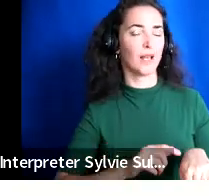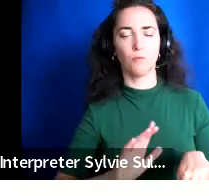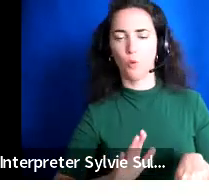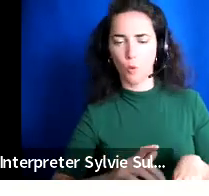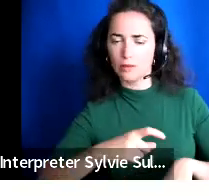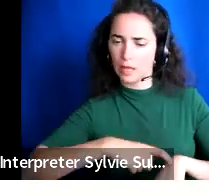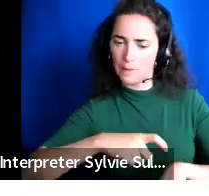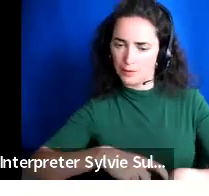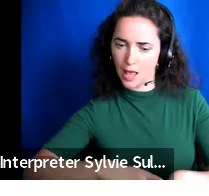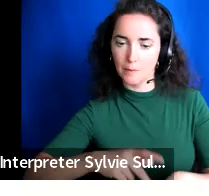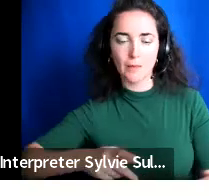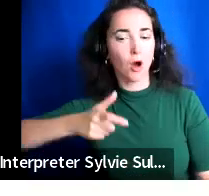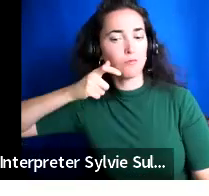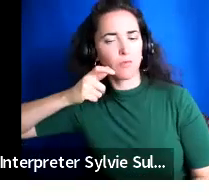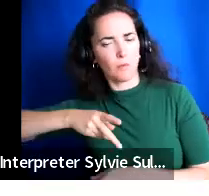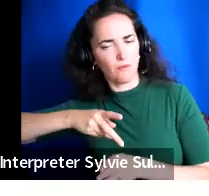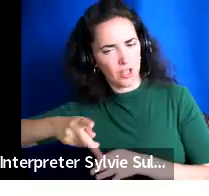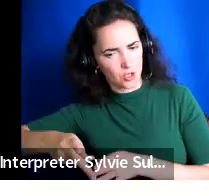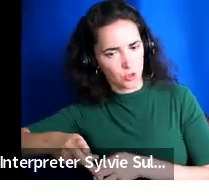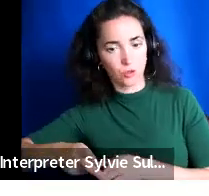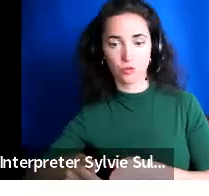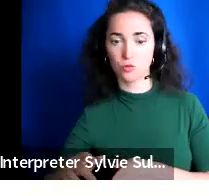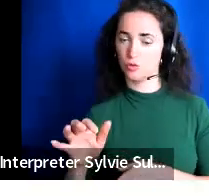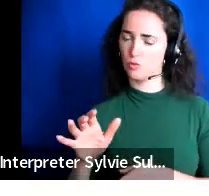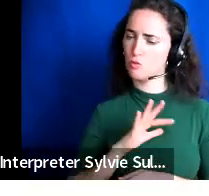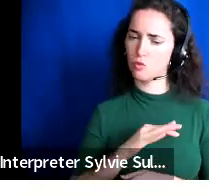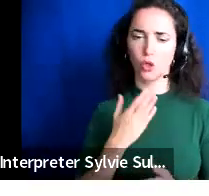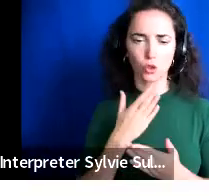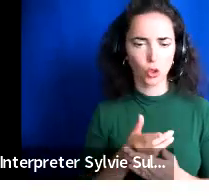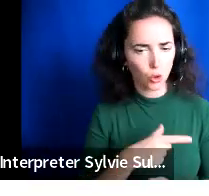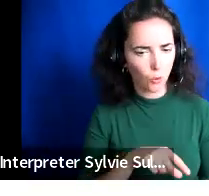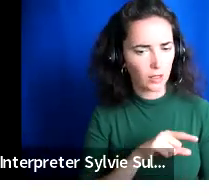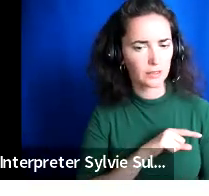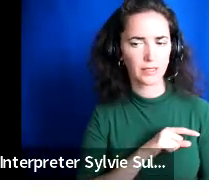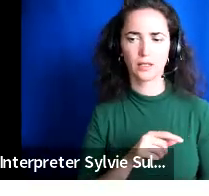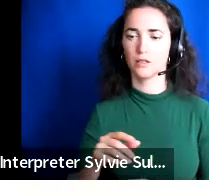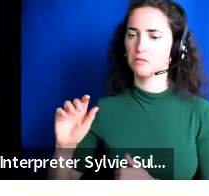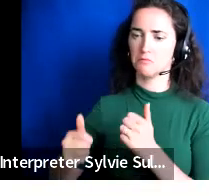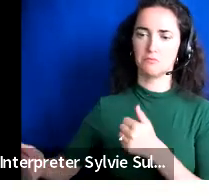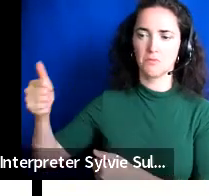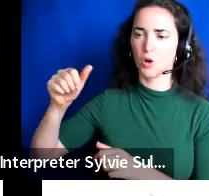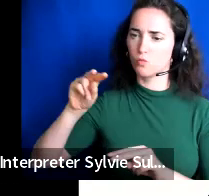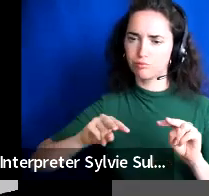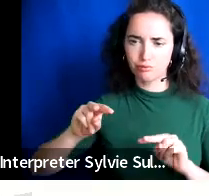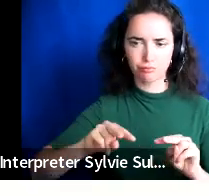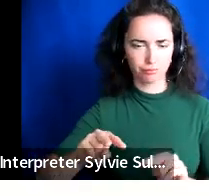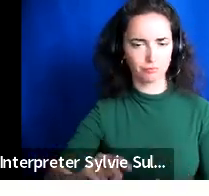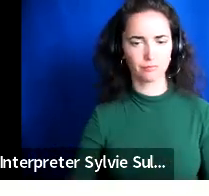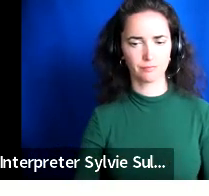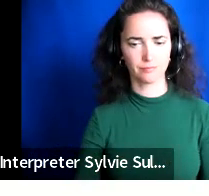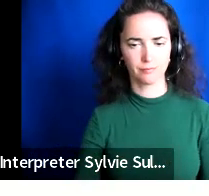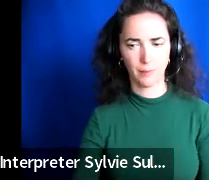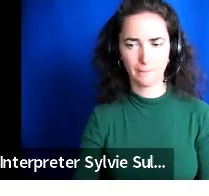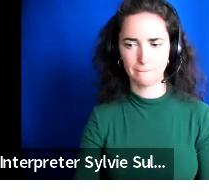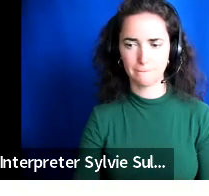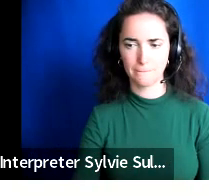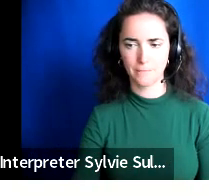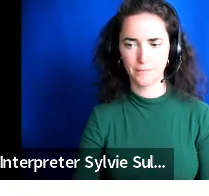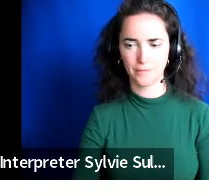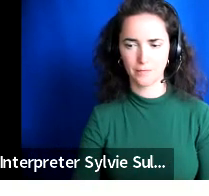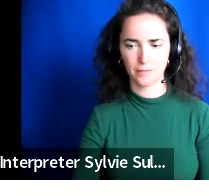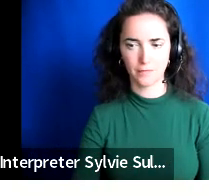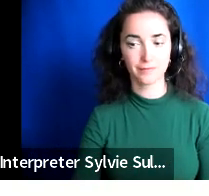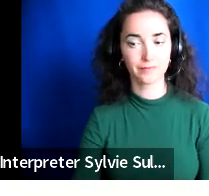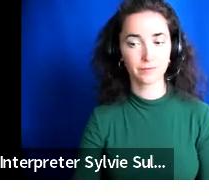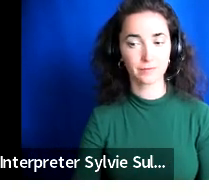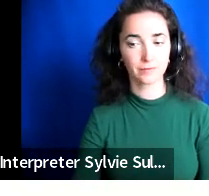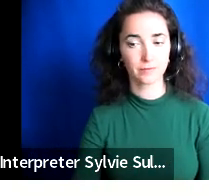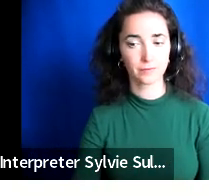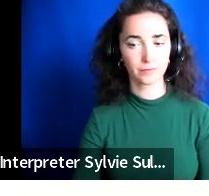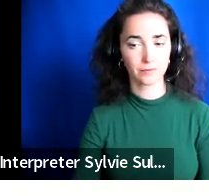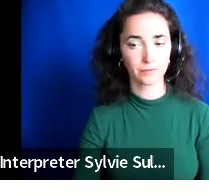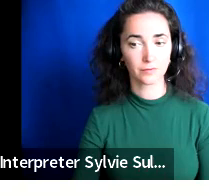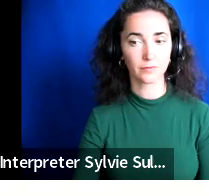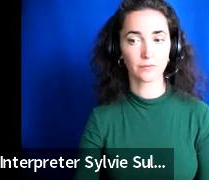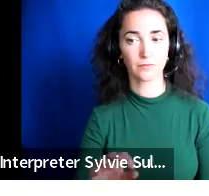So it's a highly monitored highly lots of questions poly assurance going into the program and about the lifeline.